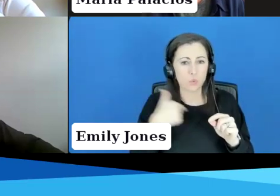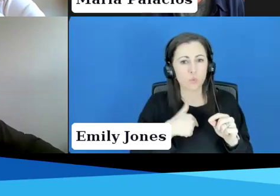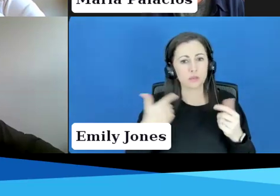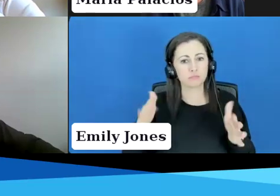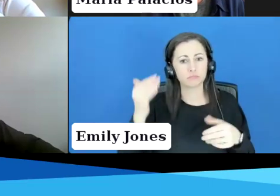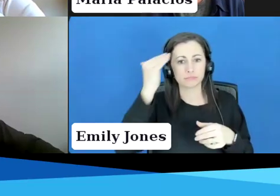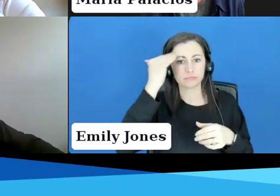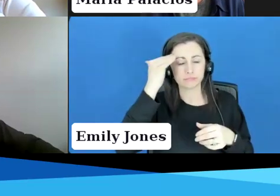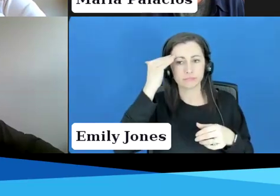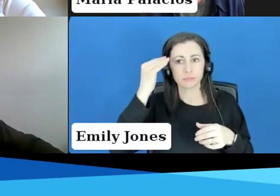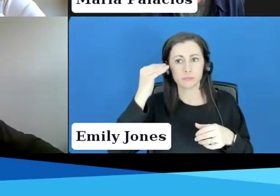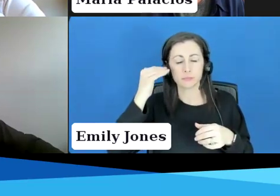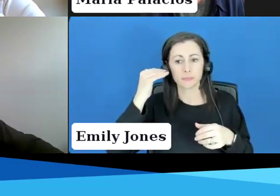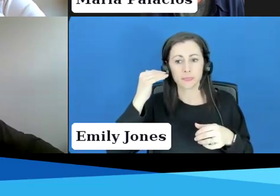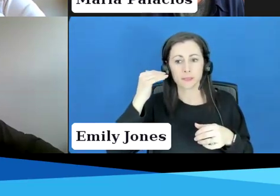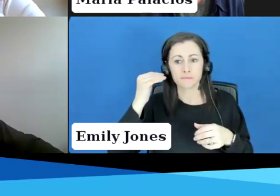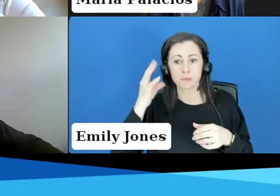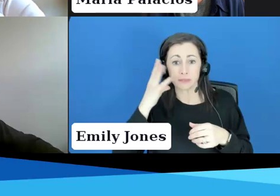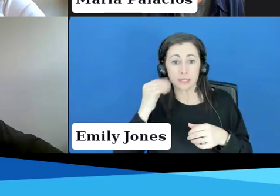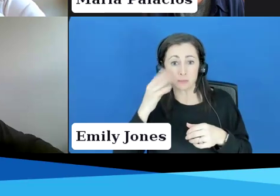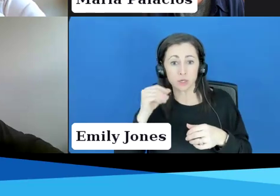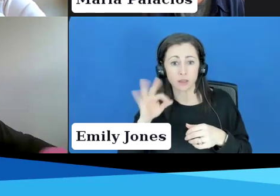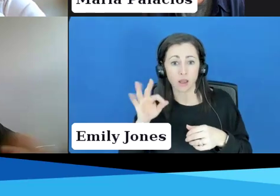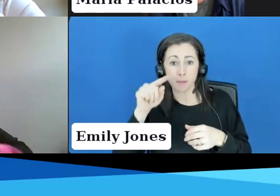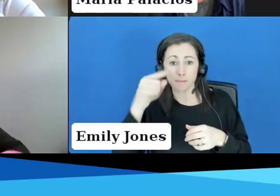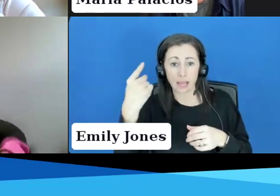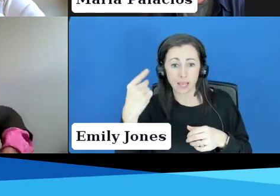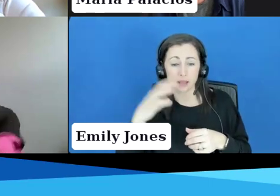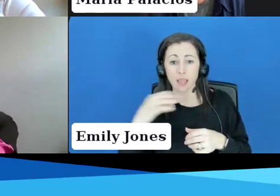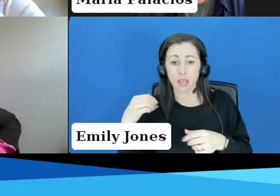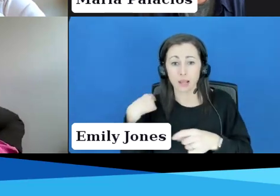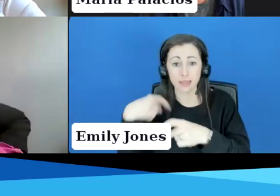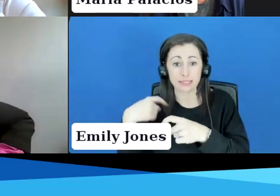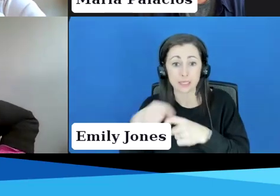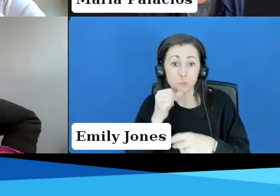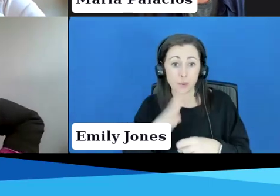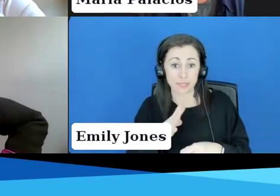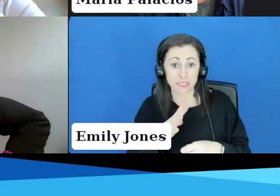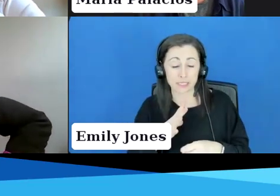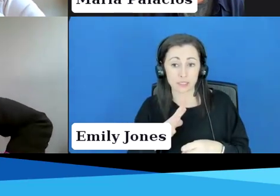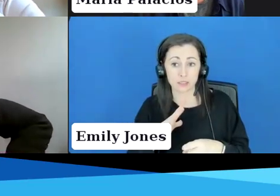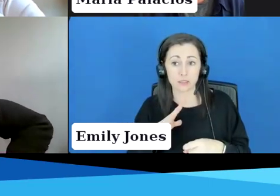the experiences of Black and Latina women around this intersection,